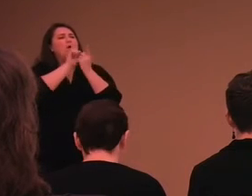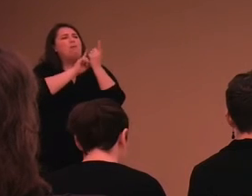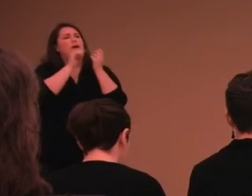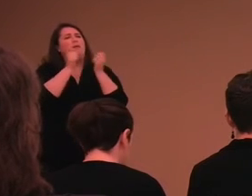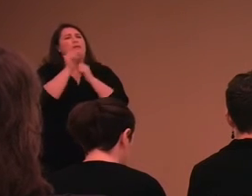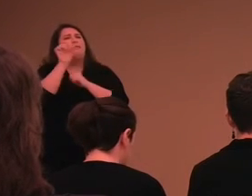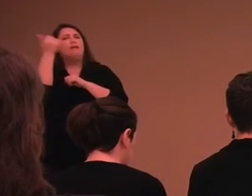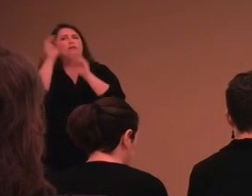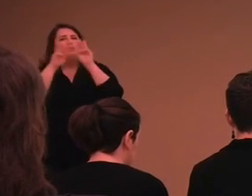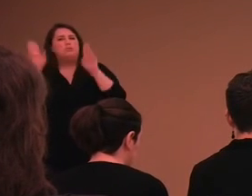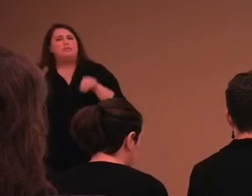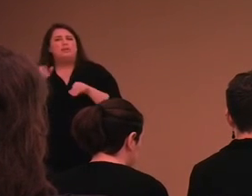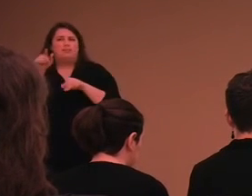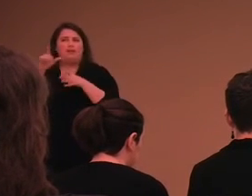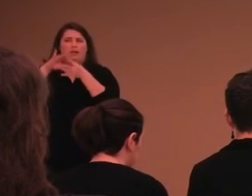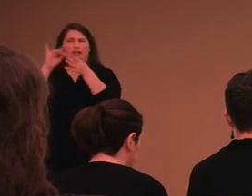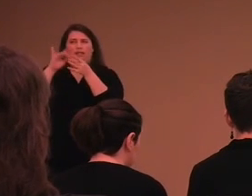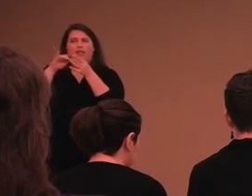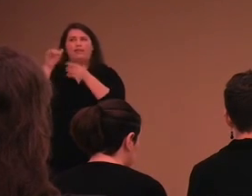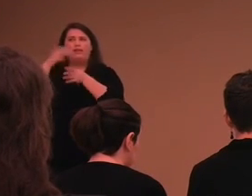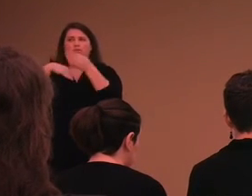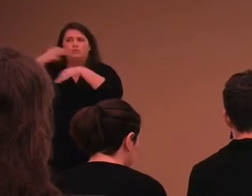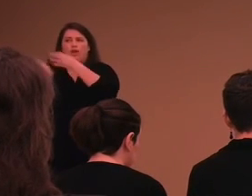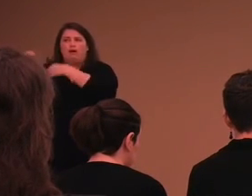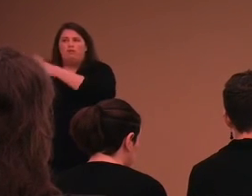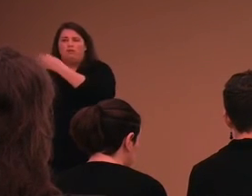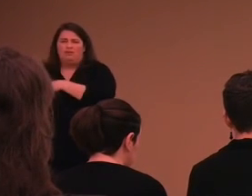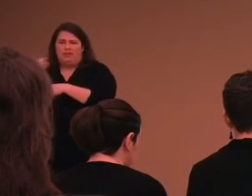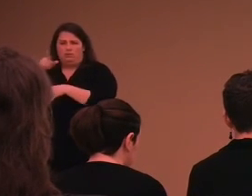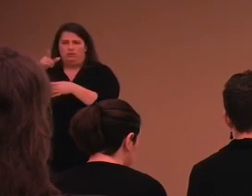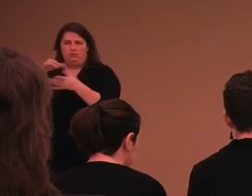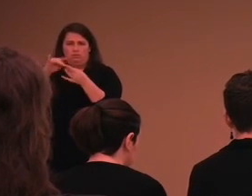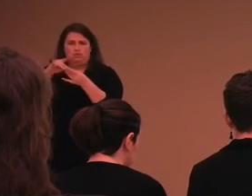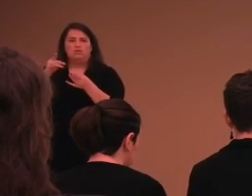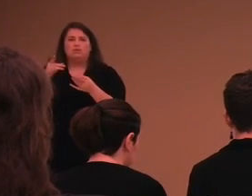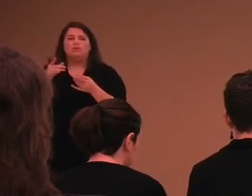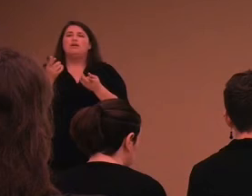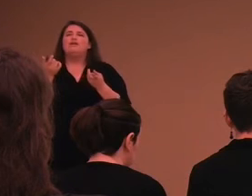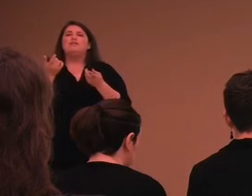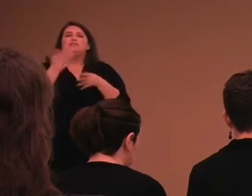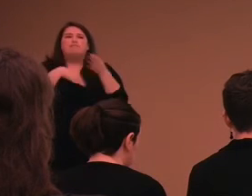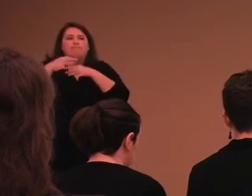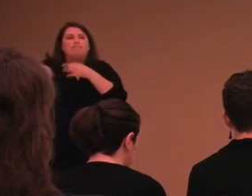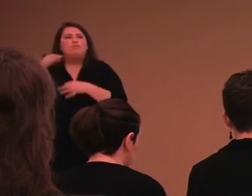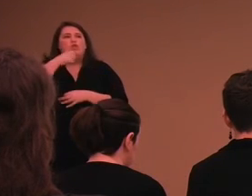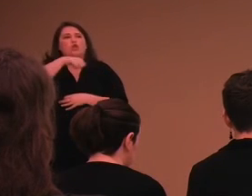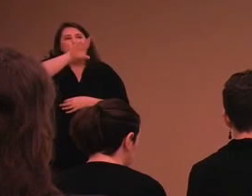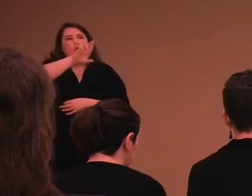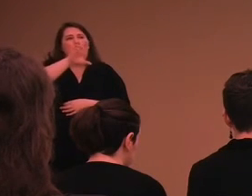And they said they switched out their exhibits frequently like you're mentioning and talking about switching out QR codes they thought would be a challenge